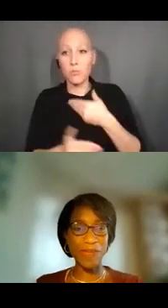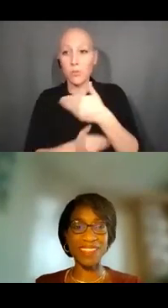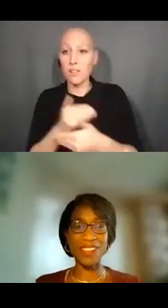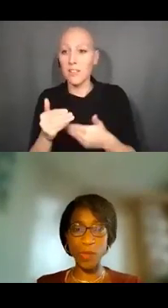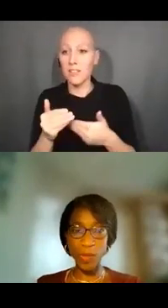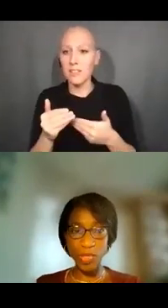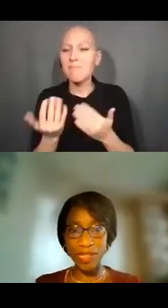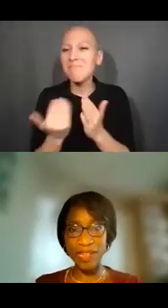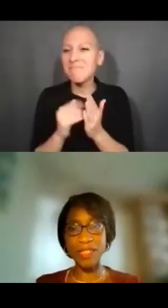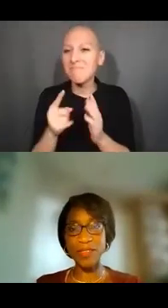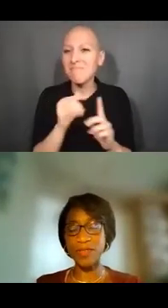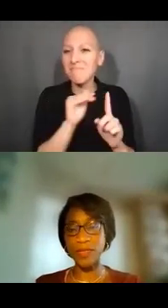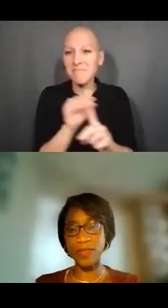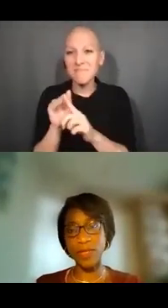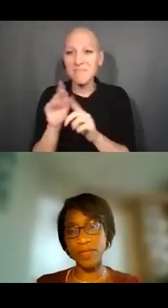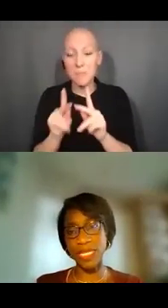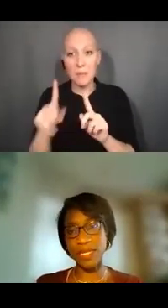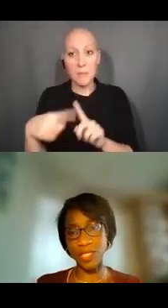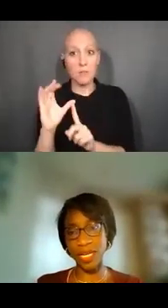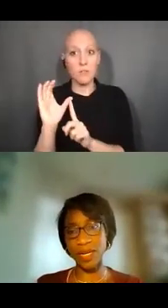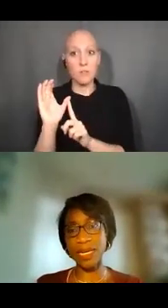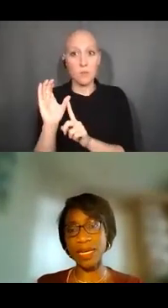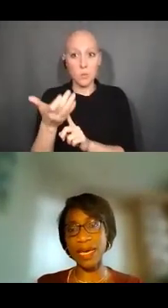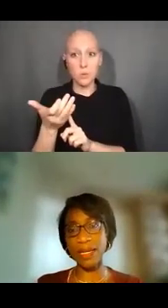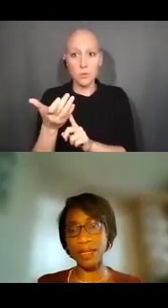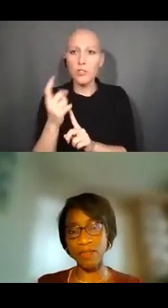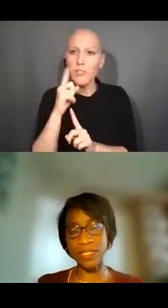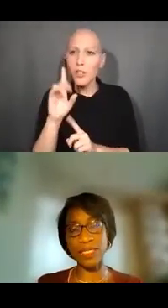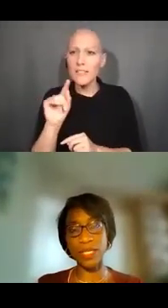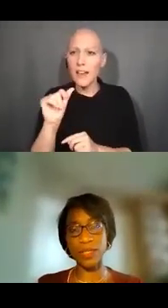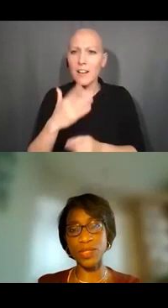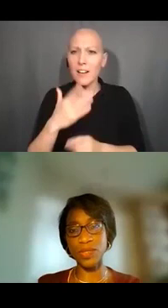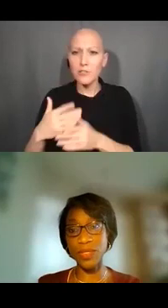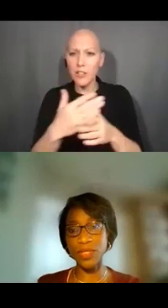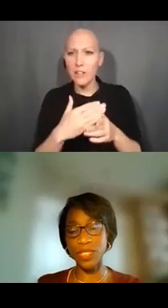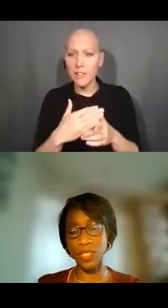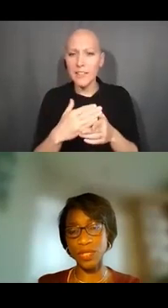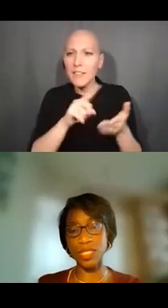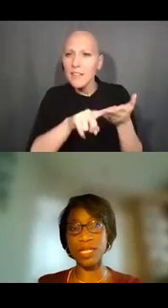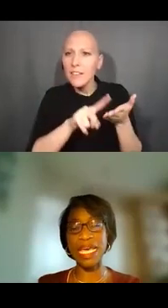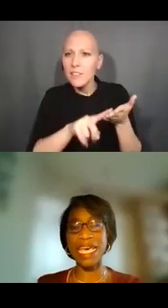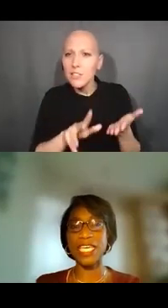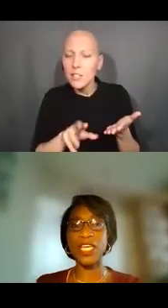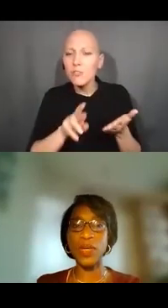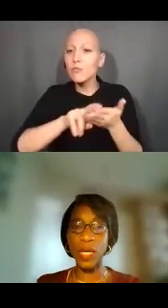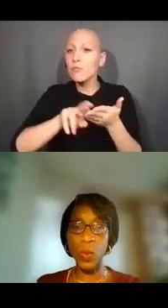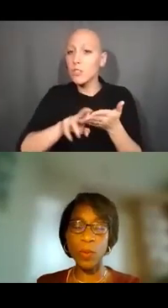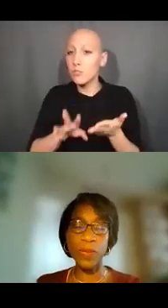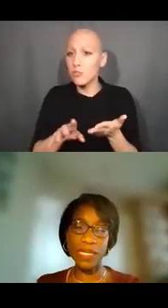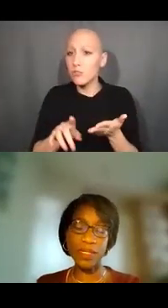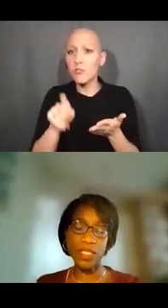about this culture of data sharing and investigators and researchers should incorporate data